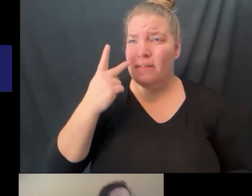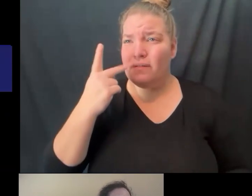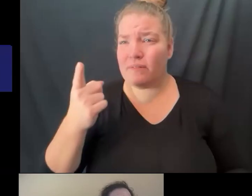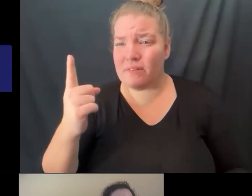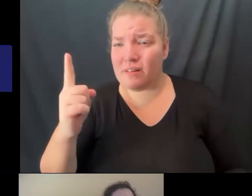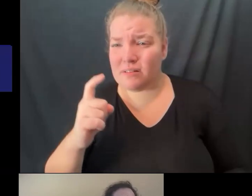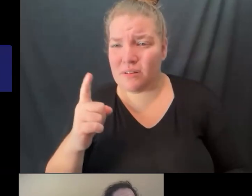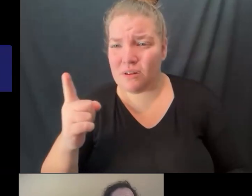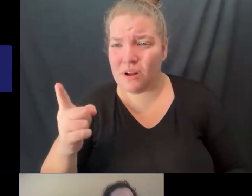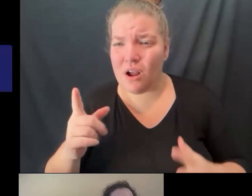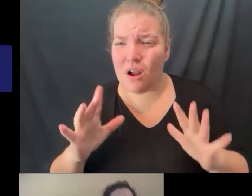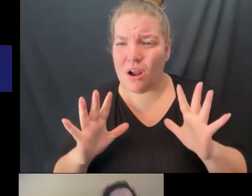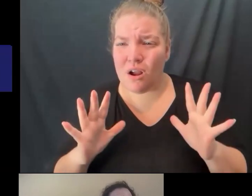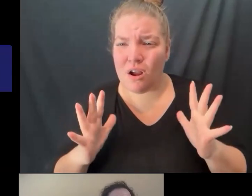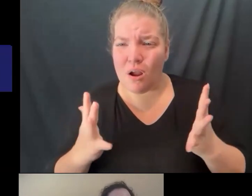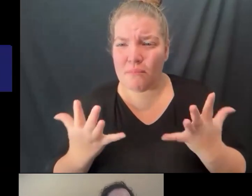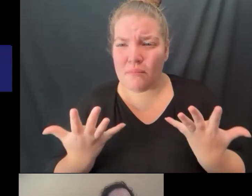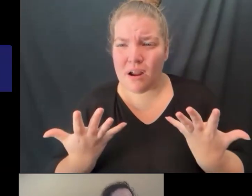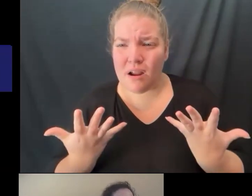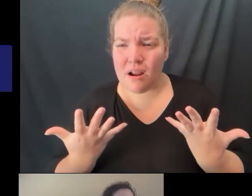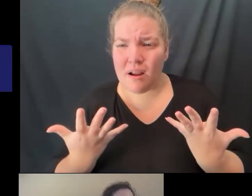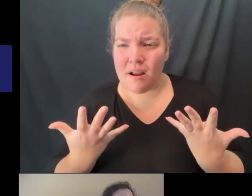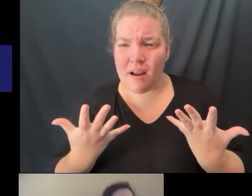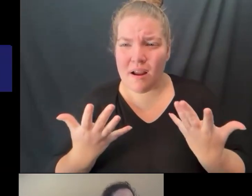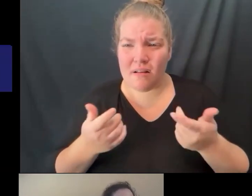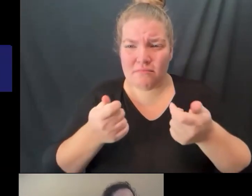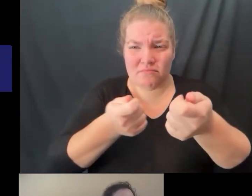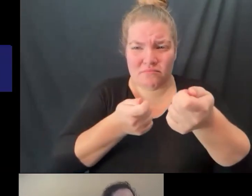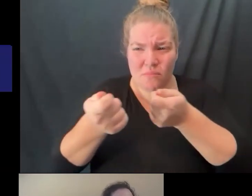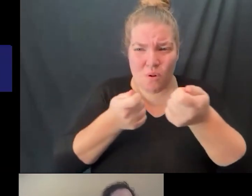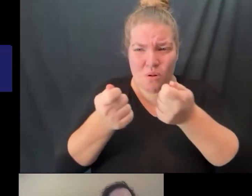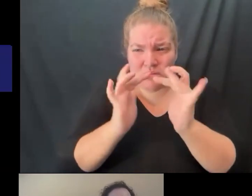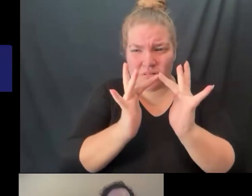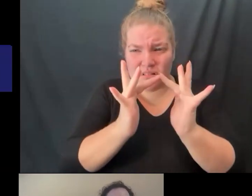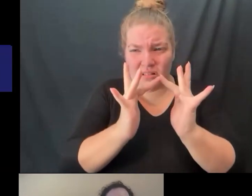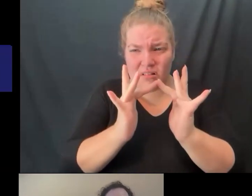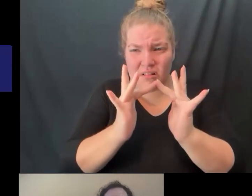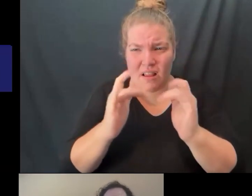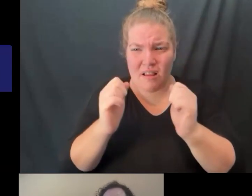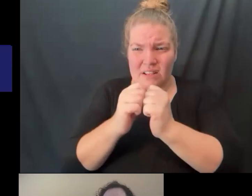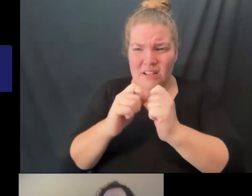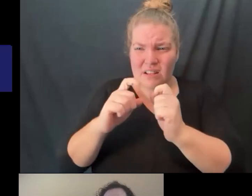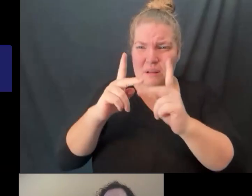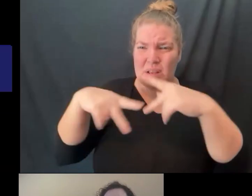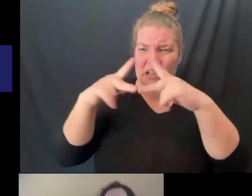Nadine from Foresters Financial. She was mentioning, how do you manage sites on multiple geographies?